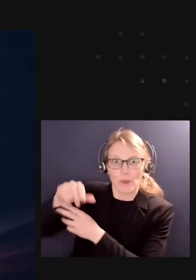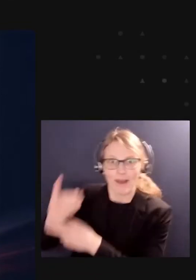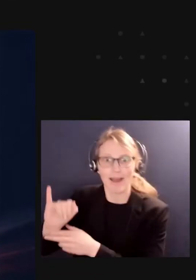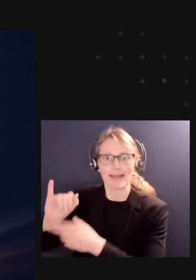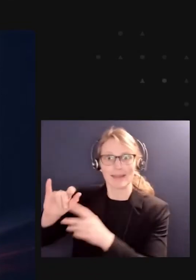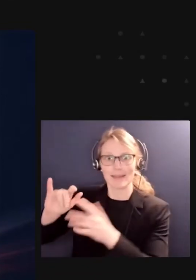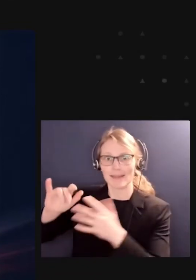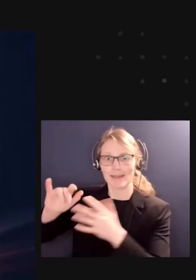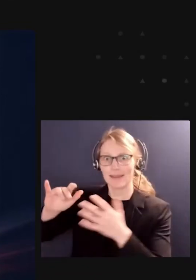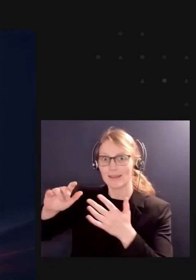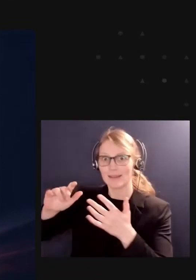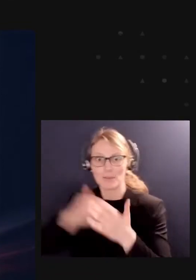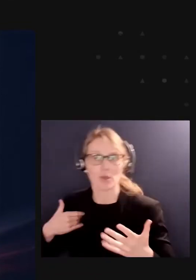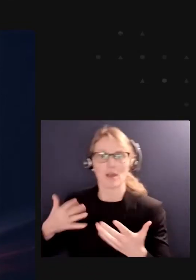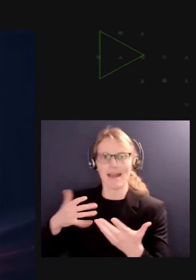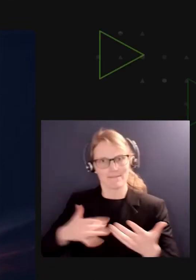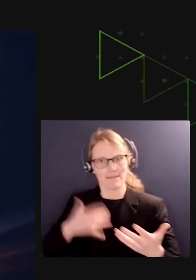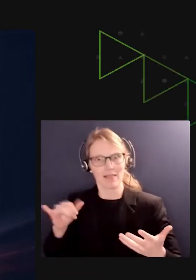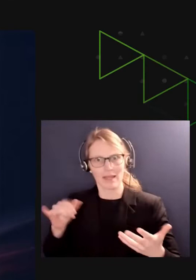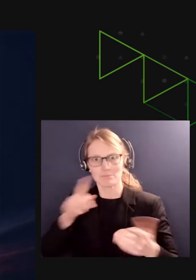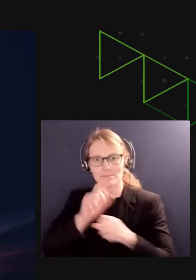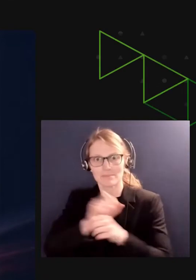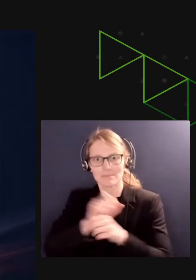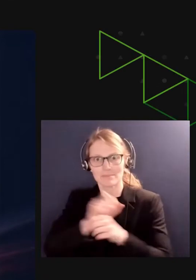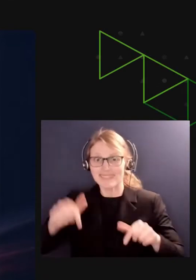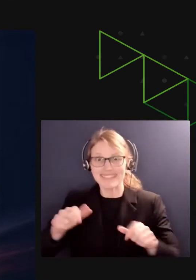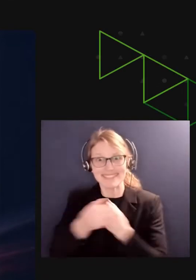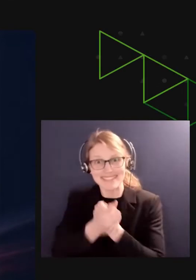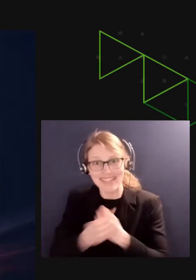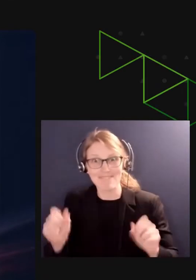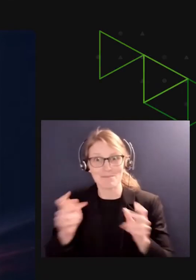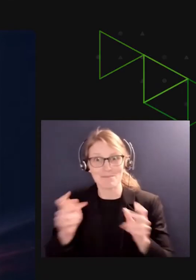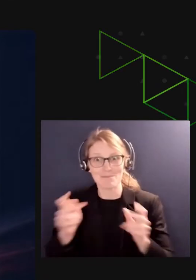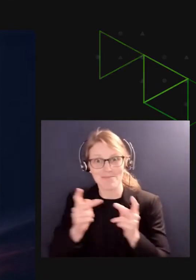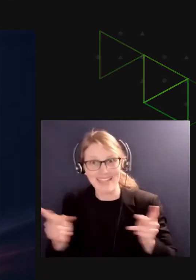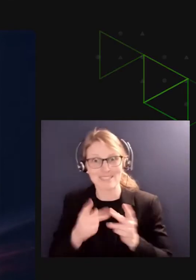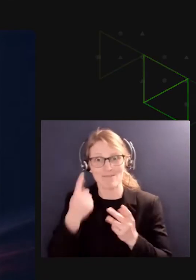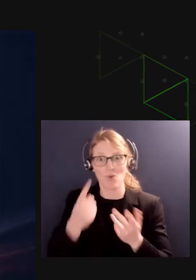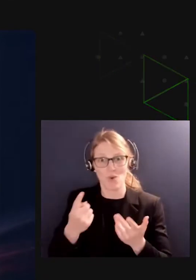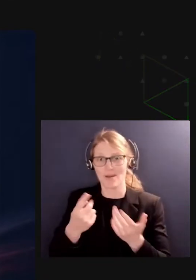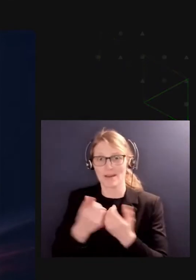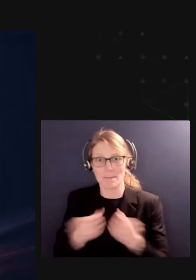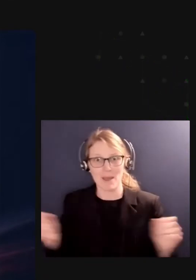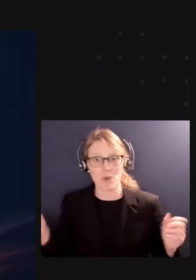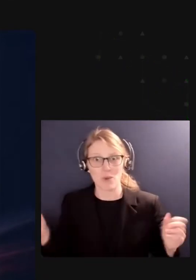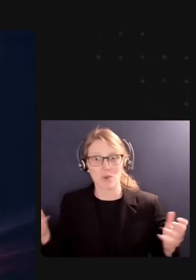a place as I could hope to find to come out. What I didn't fully appreciate at the time